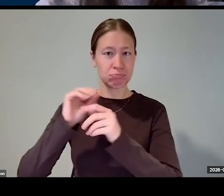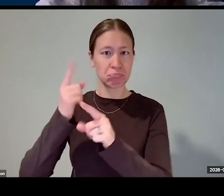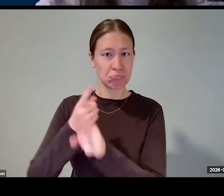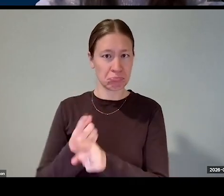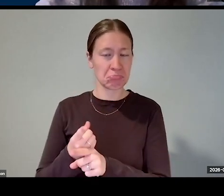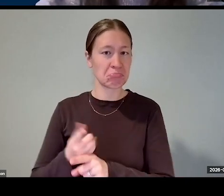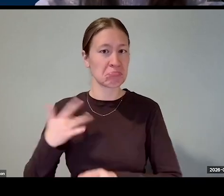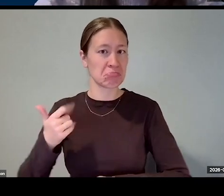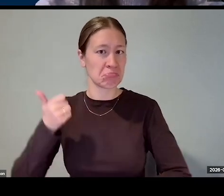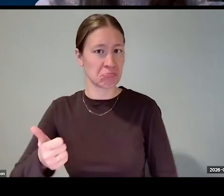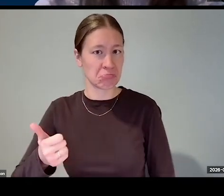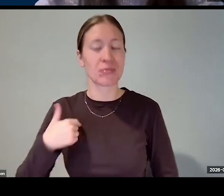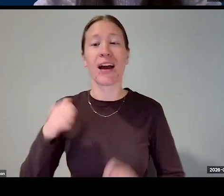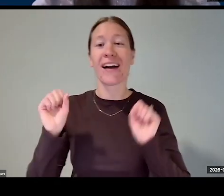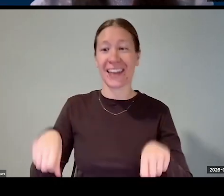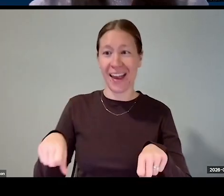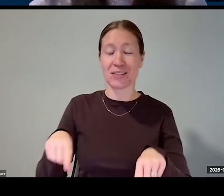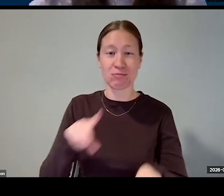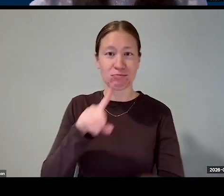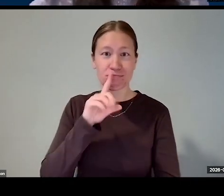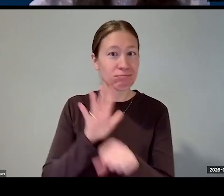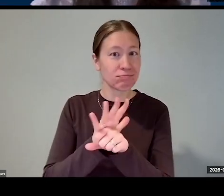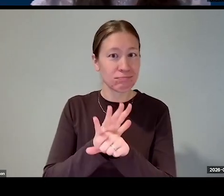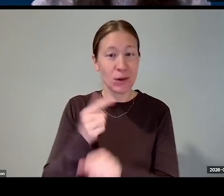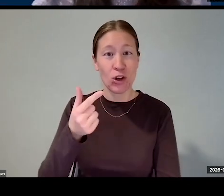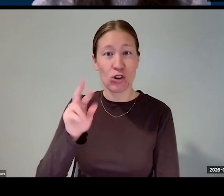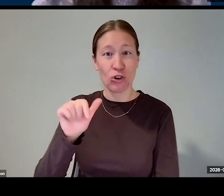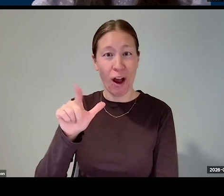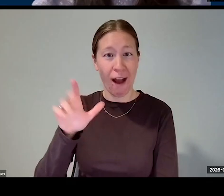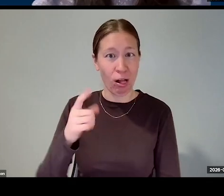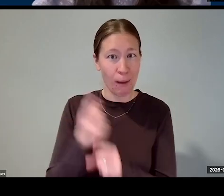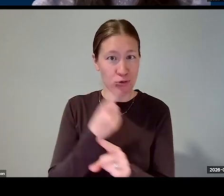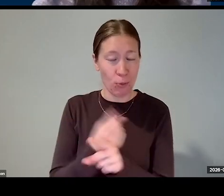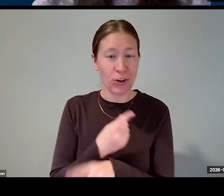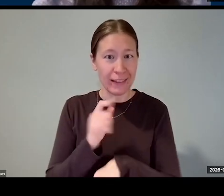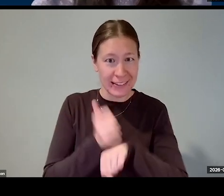to make sure Grackle actually adjusted this properly. So I will go back to my slide